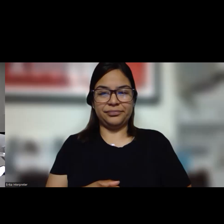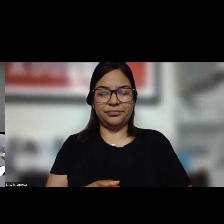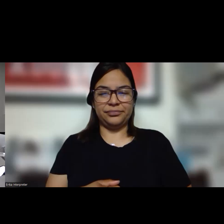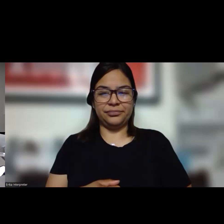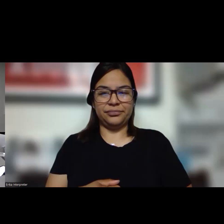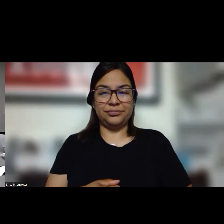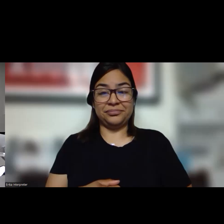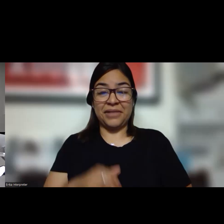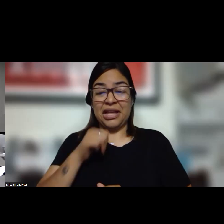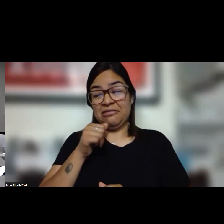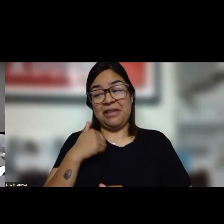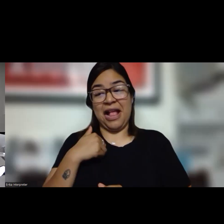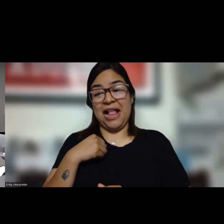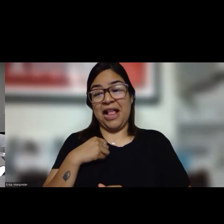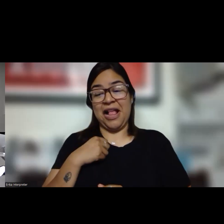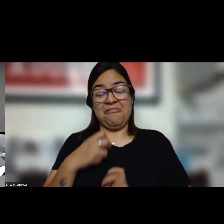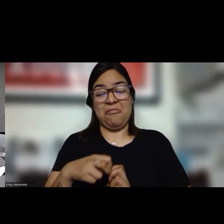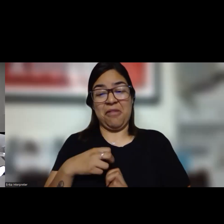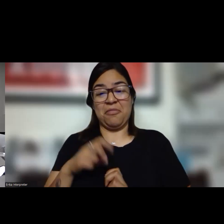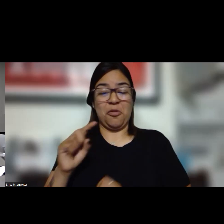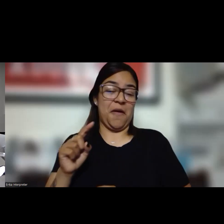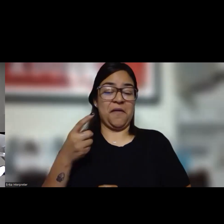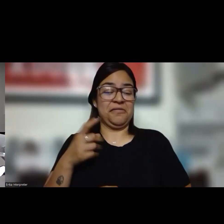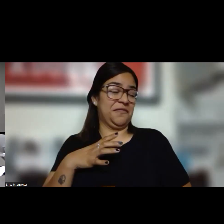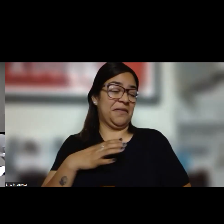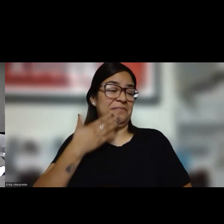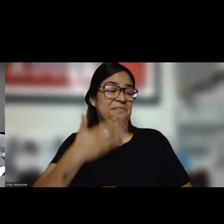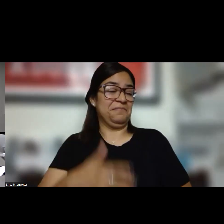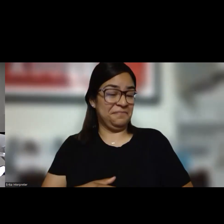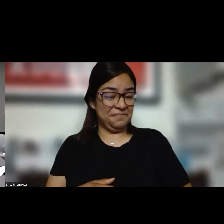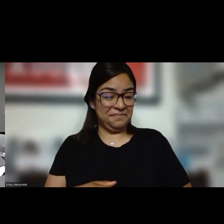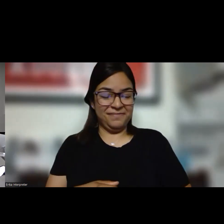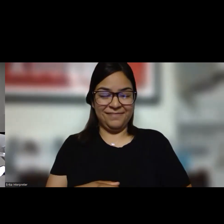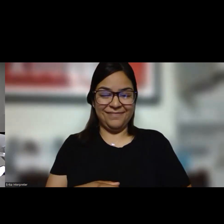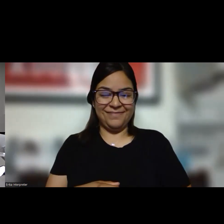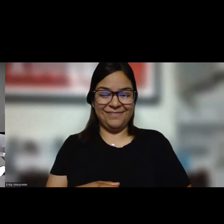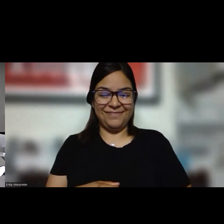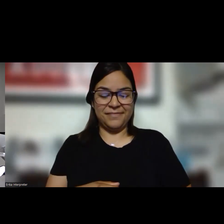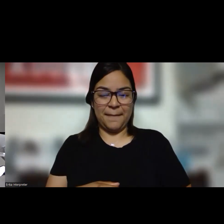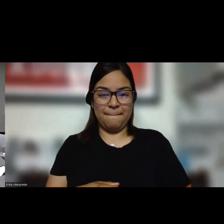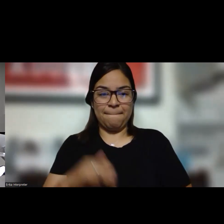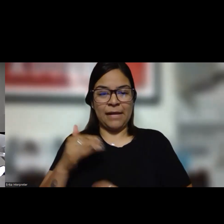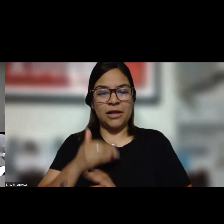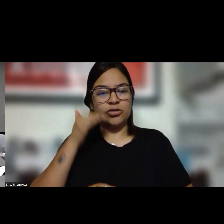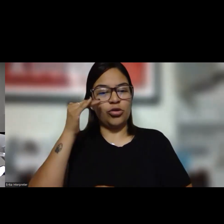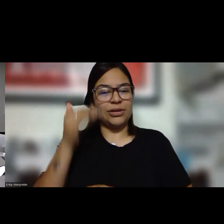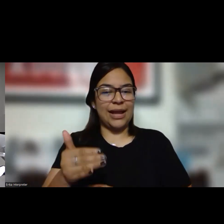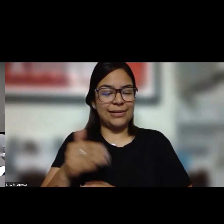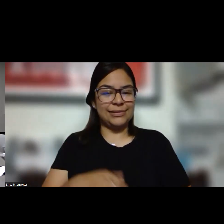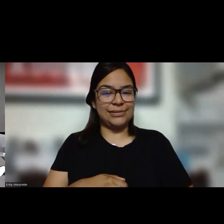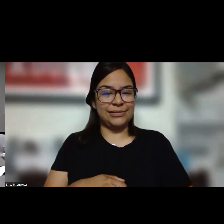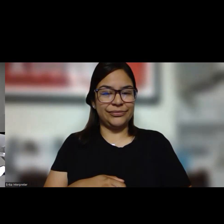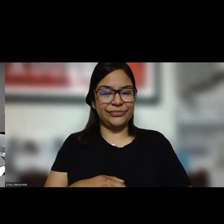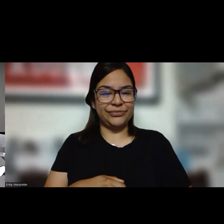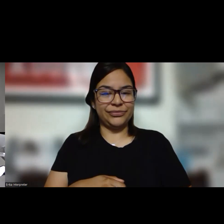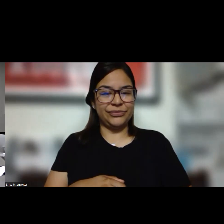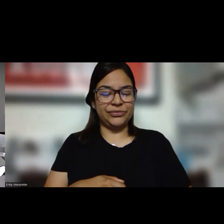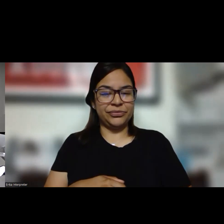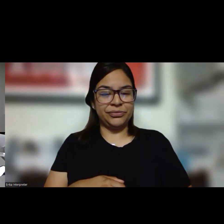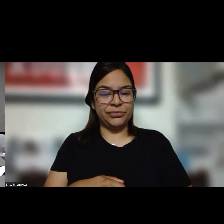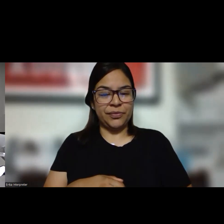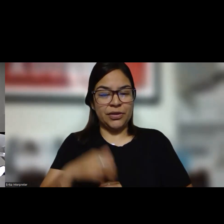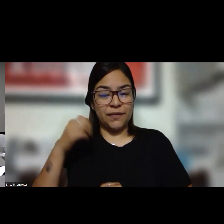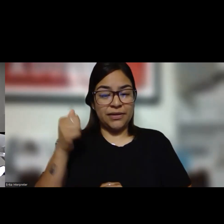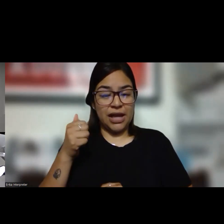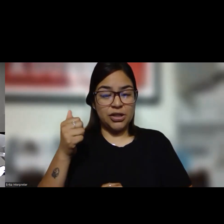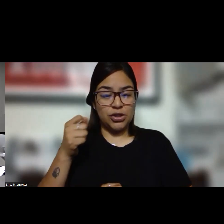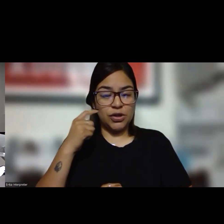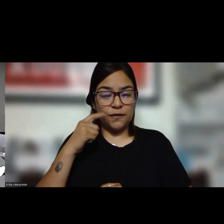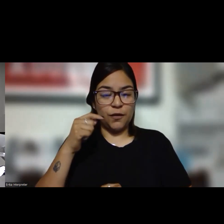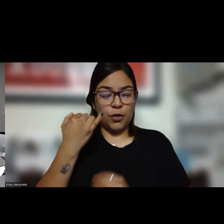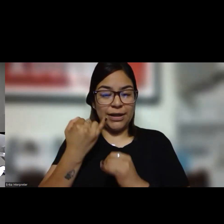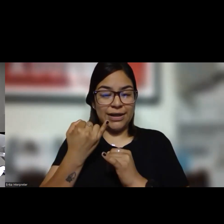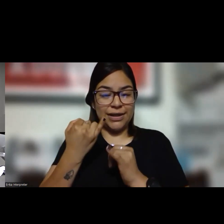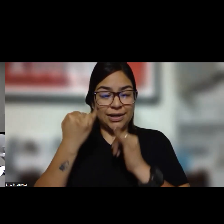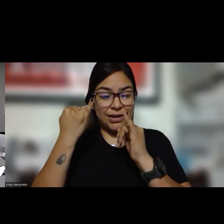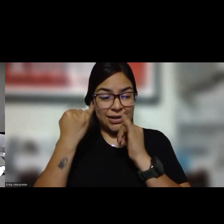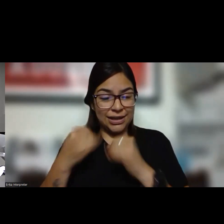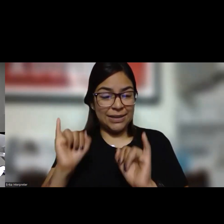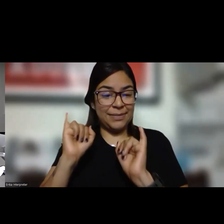know so next is um the foundation for Independent Living centers Brett hi again everyone uh so I'm